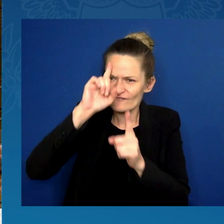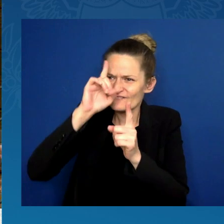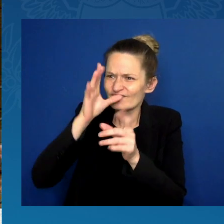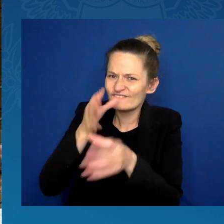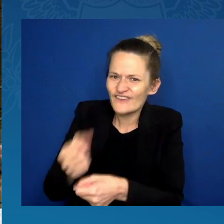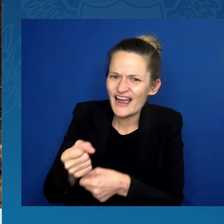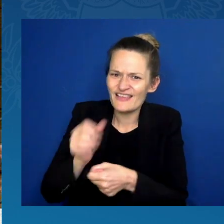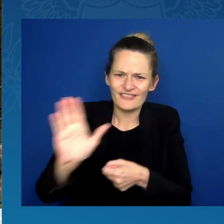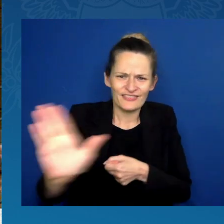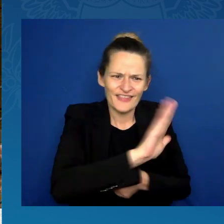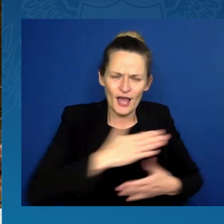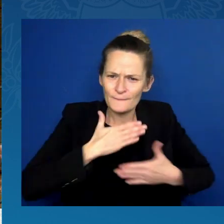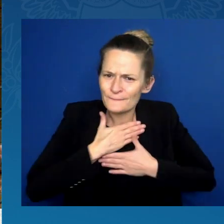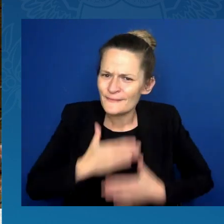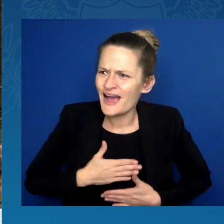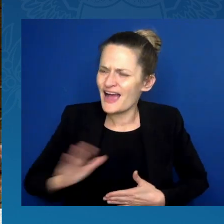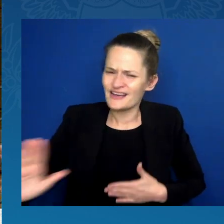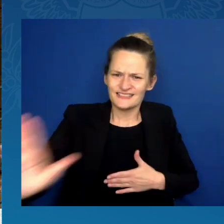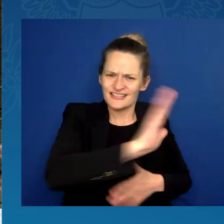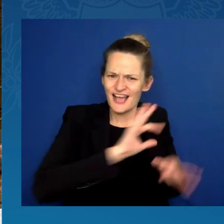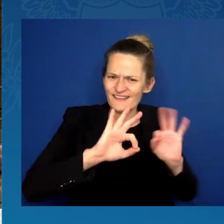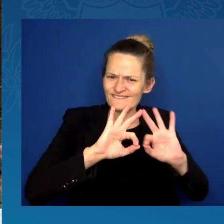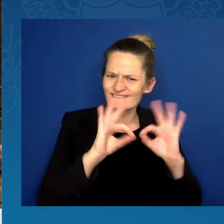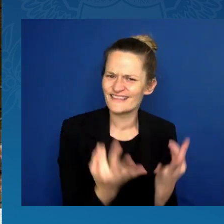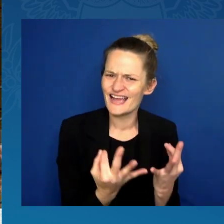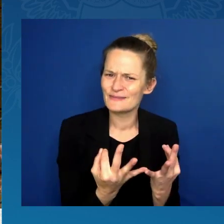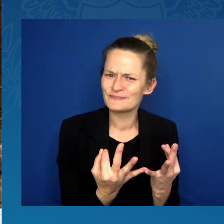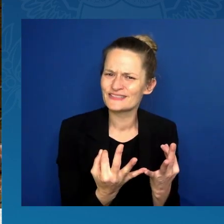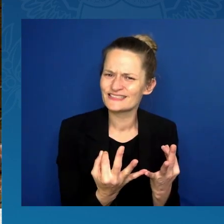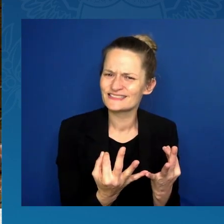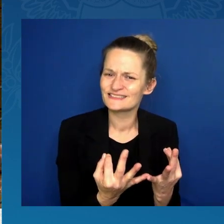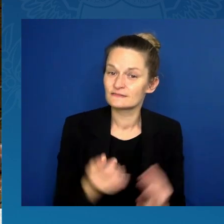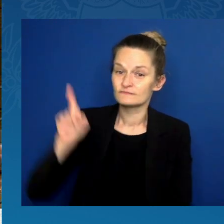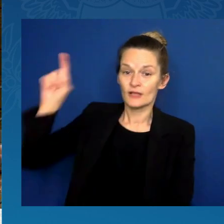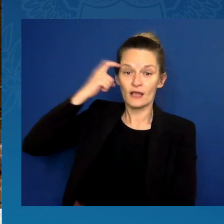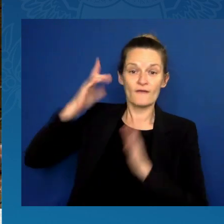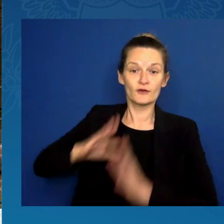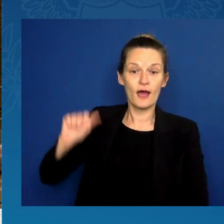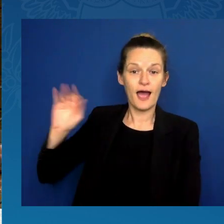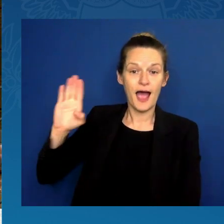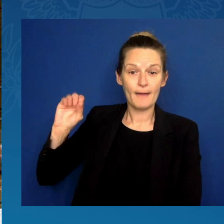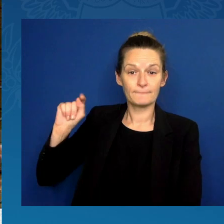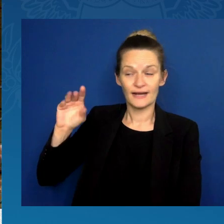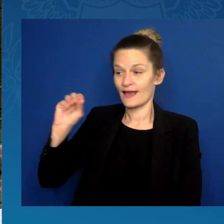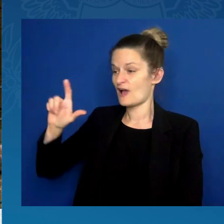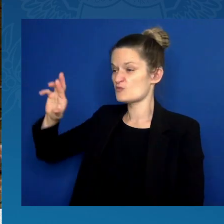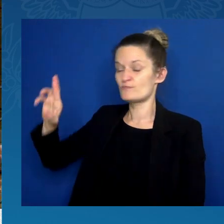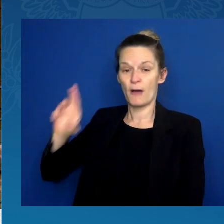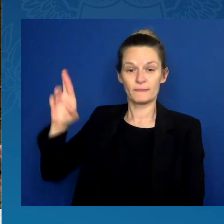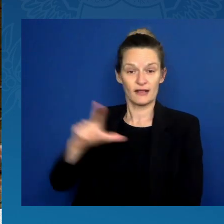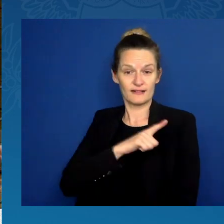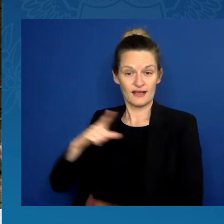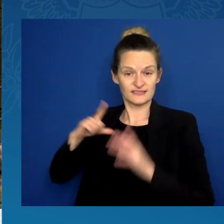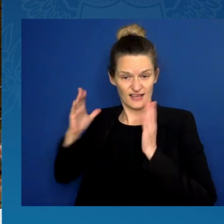Governor Abbott and Republican legislators forced this extreme abortion ban on Texans